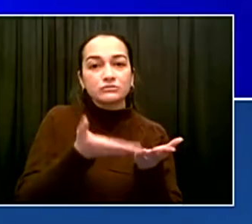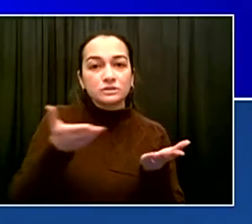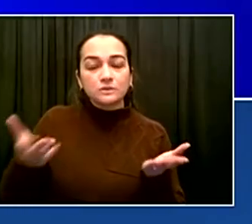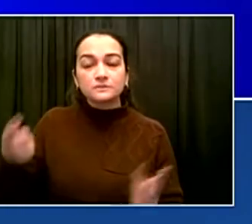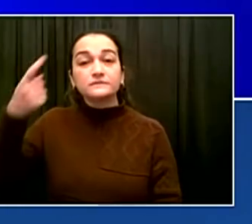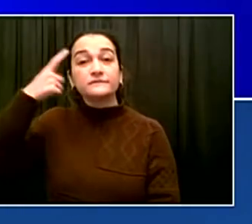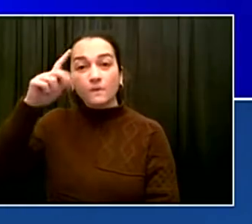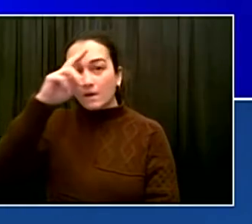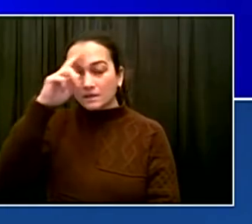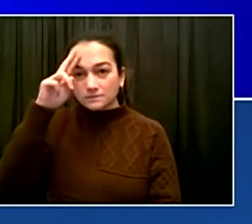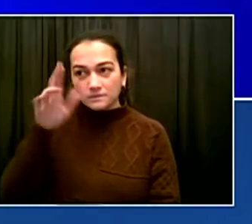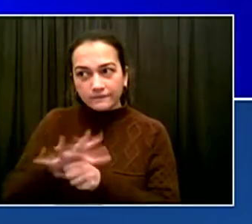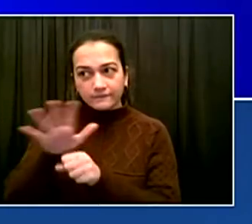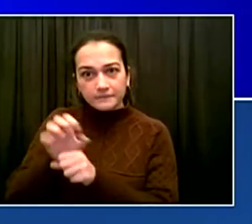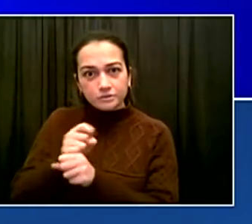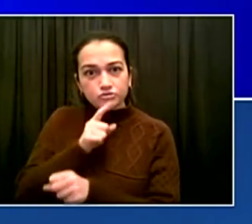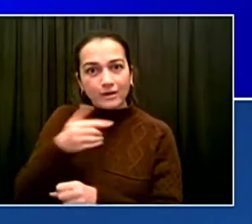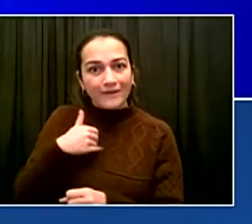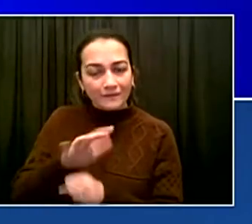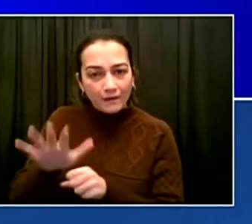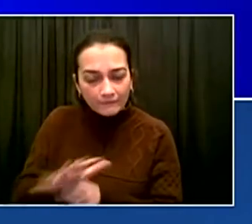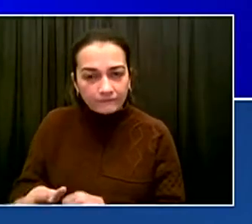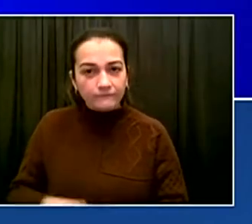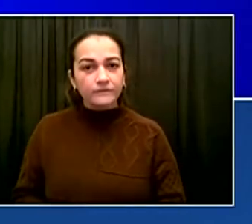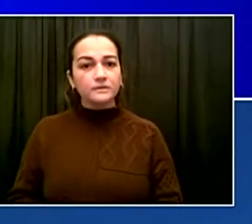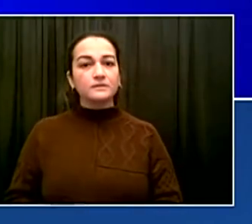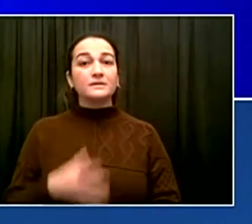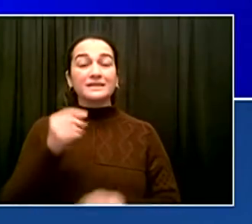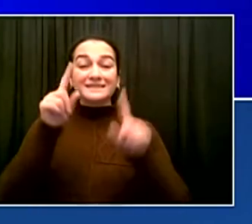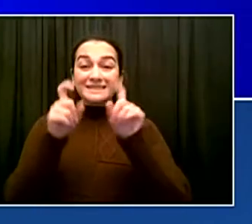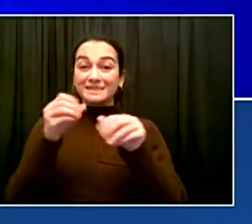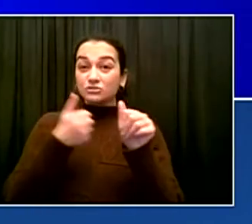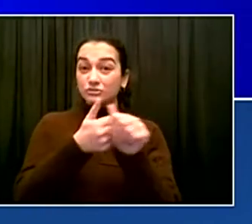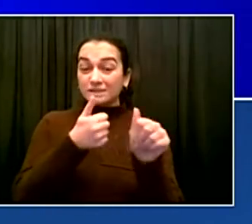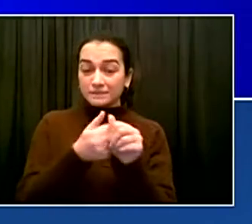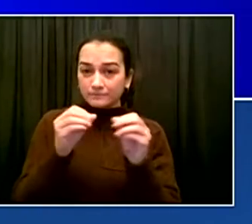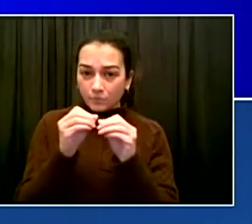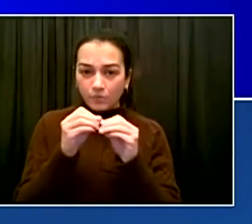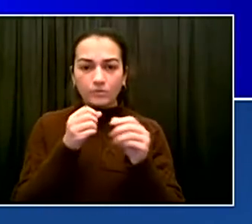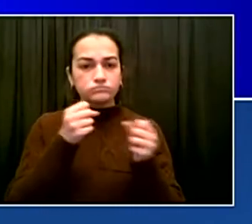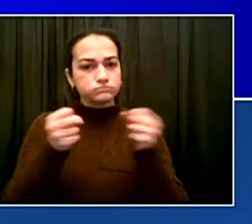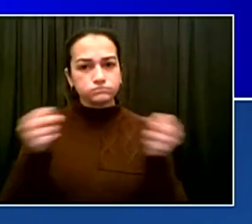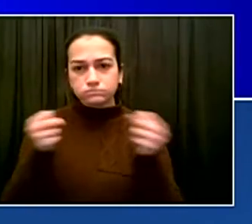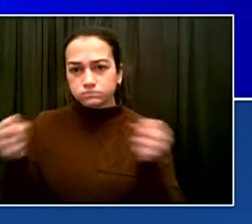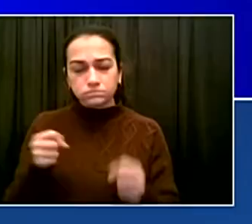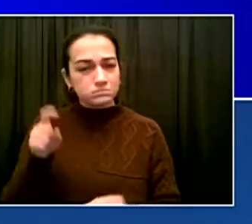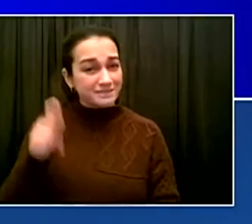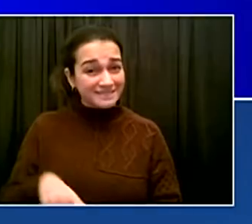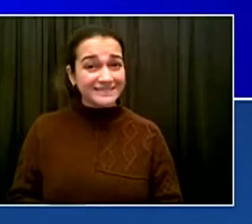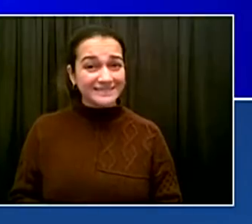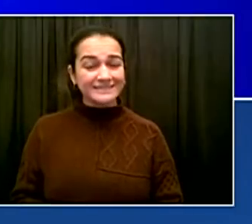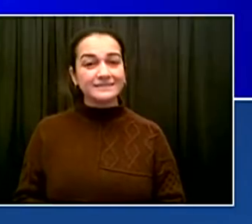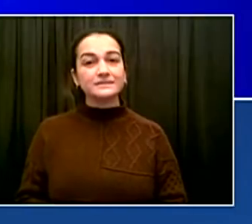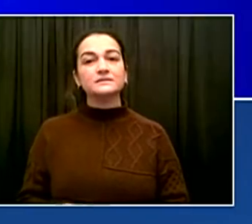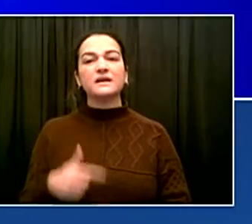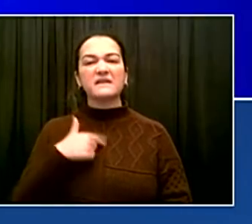BUT HAVING ENOUGH VACCINE WE NEED, HAVING ENOUGH TEST KITS WHEN WE NEED IT, HAVING OF TREATMENT WHEN WE NEED IT IS KEY. SO I OUTLINED THE BASIC APPROACH WE ARE TAKING AND SOME